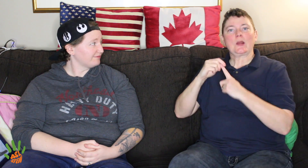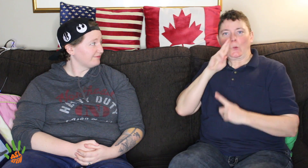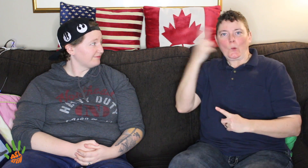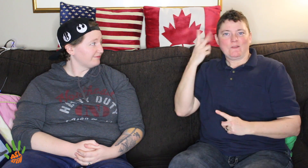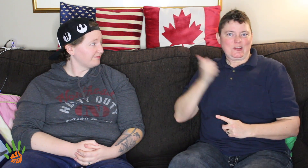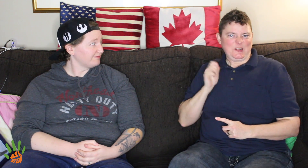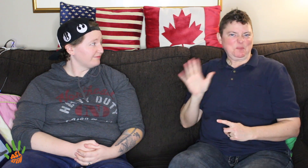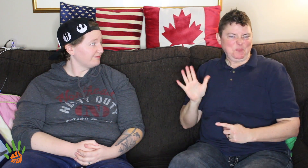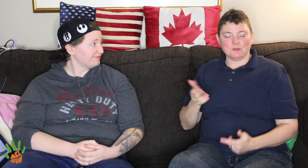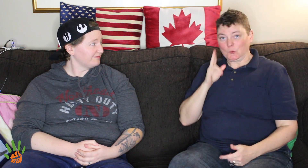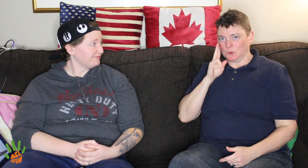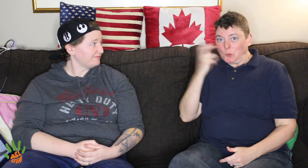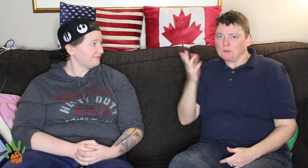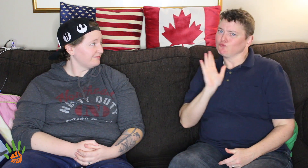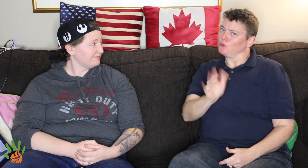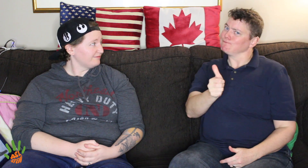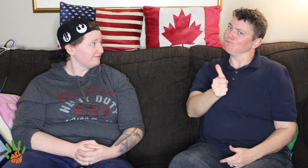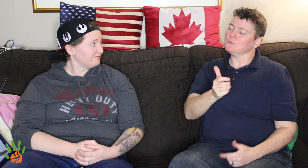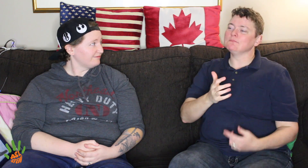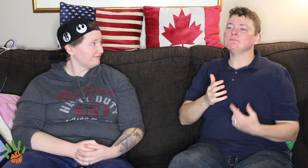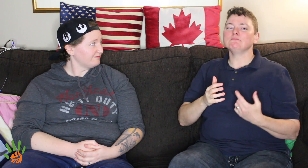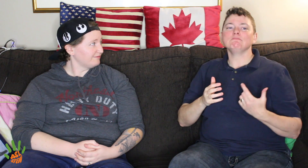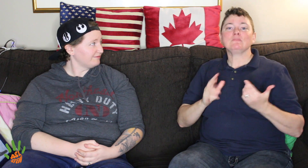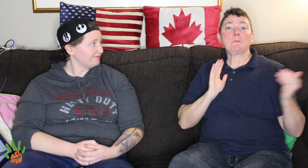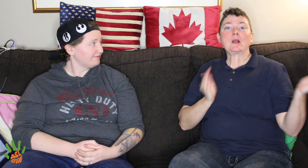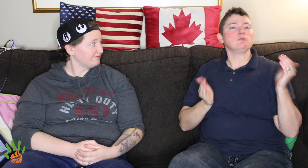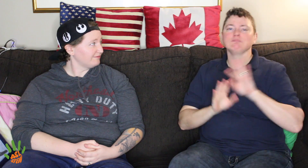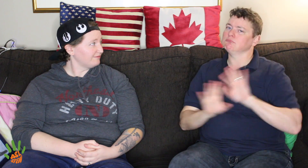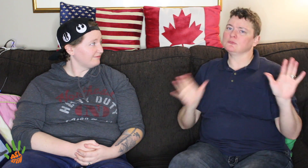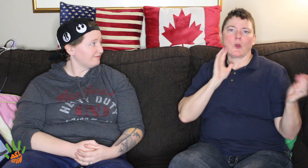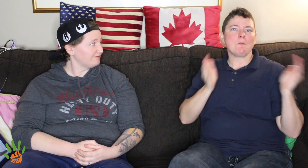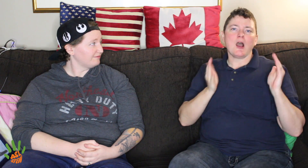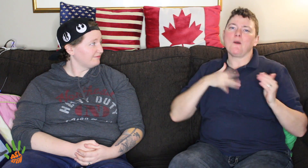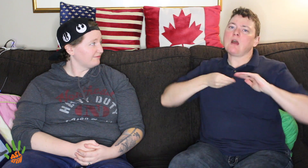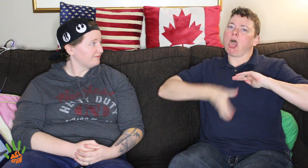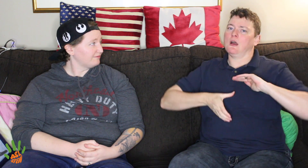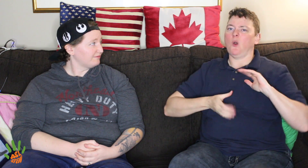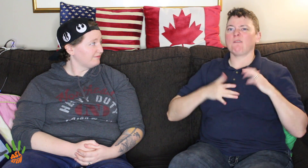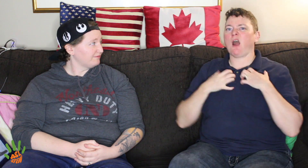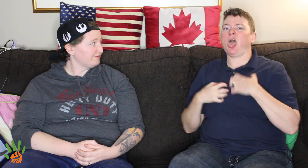That's the sign for "unique" here in Canada. So be unique! Be yourself. Don't compare yourself to other people.